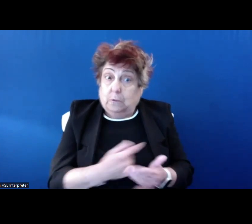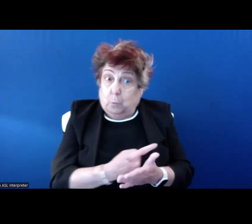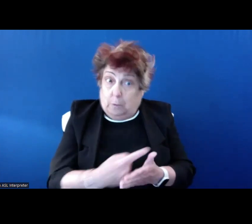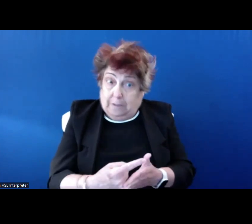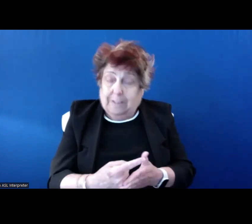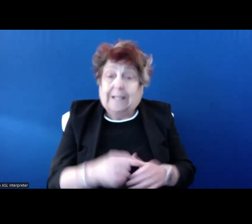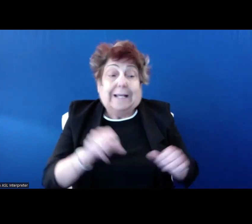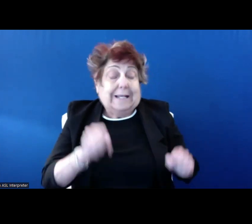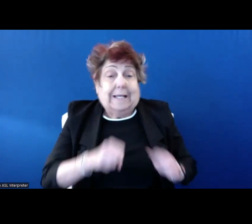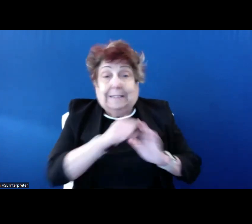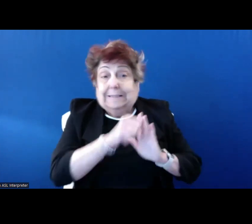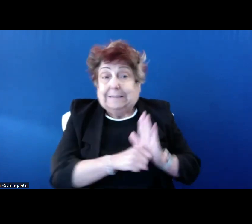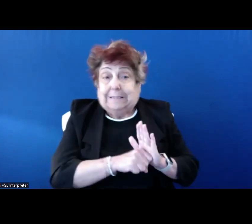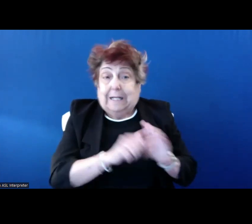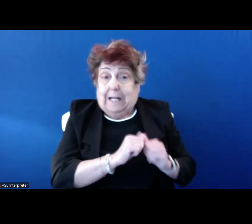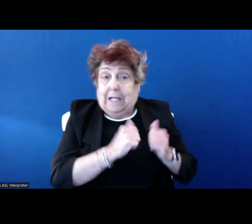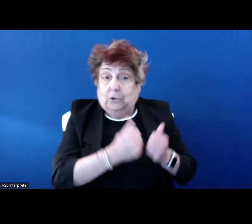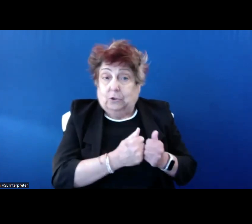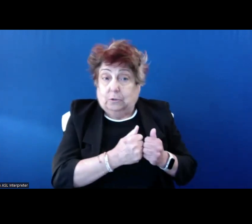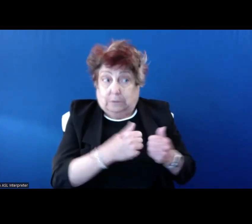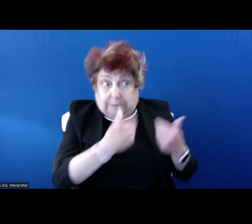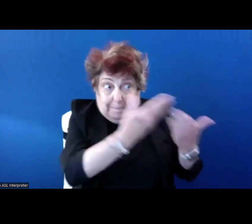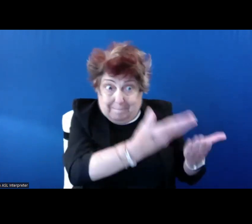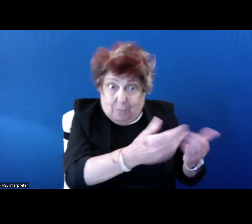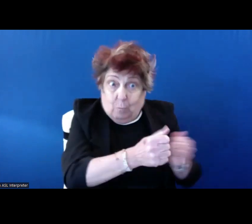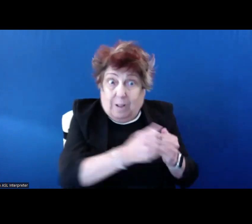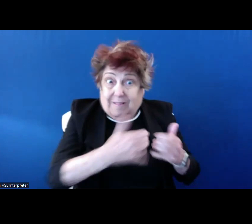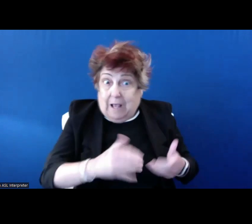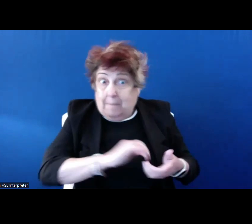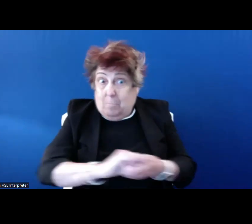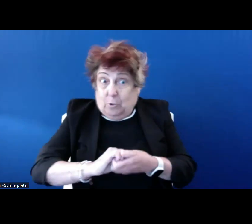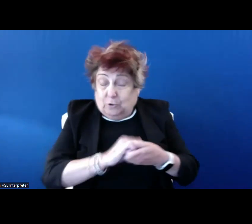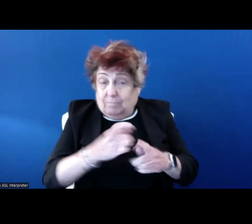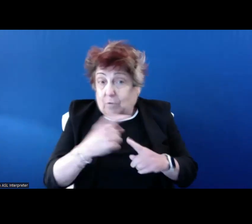formed partnership from other state agencies? If an application is submitted, there will be a team